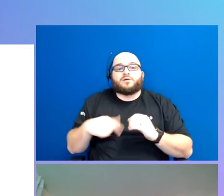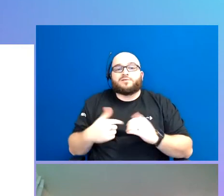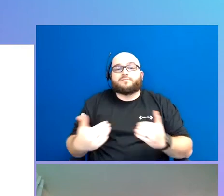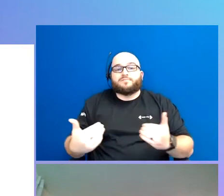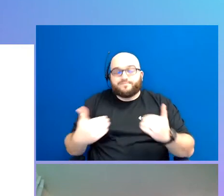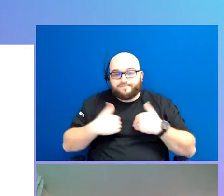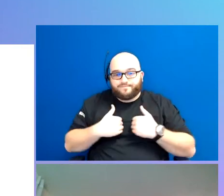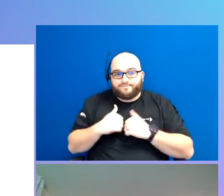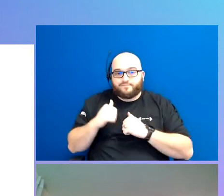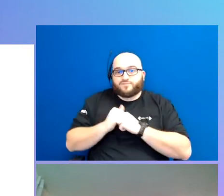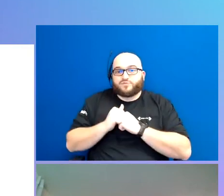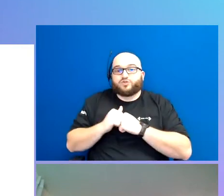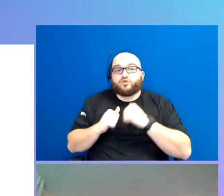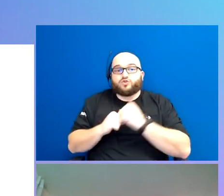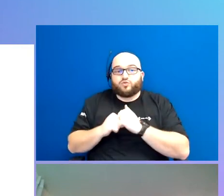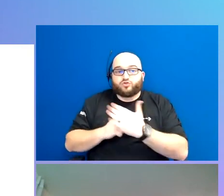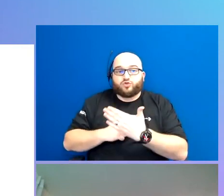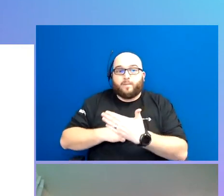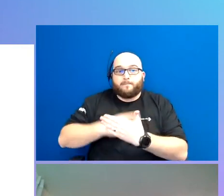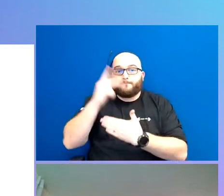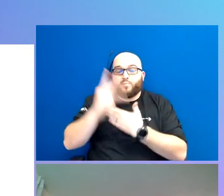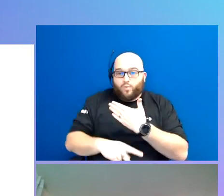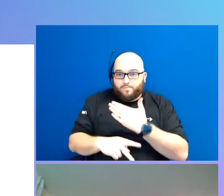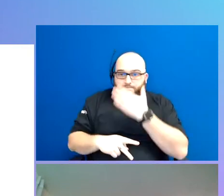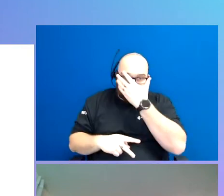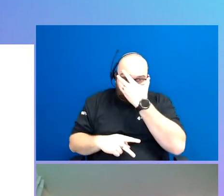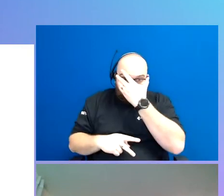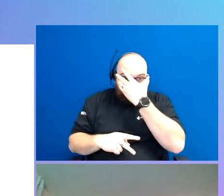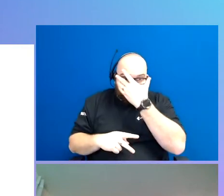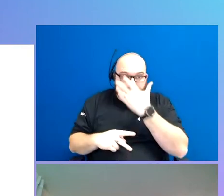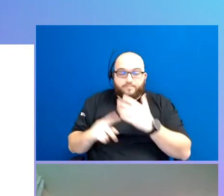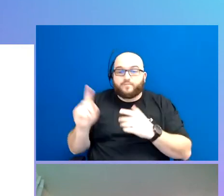program where, you know, uh,